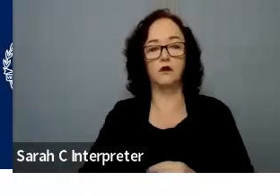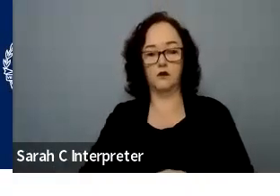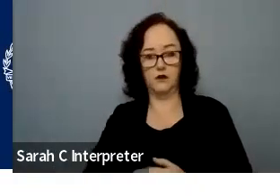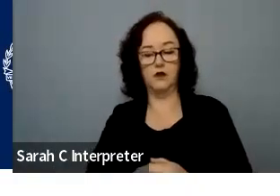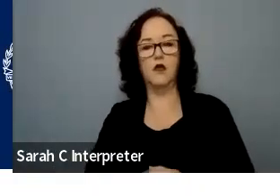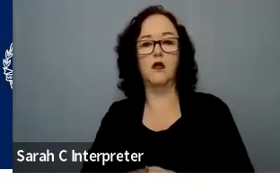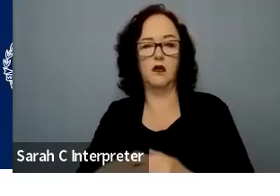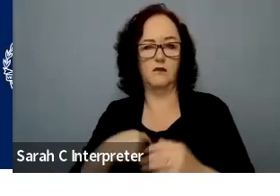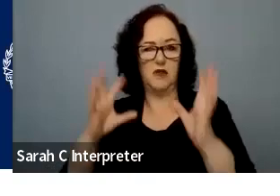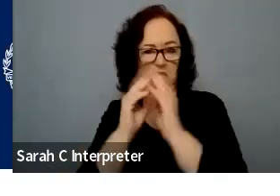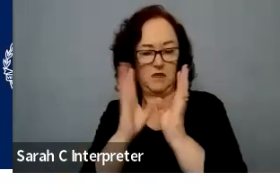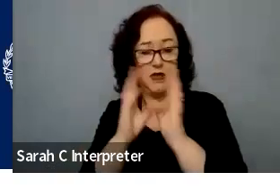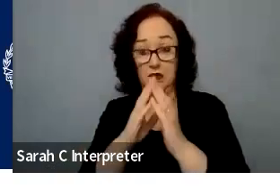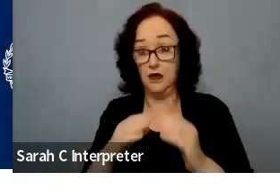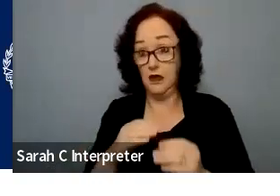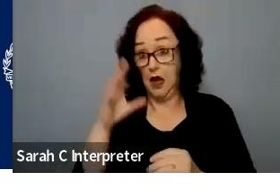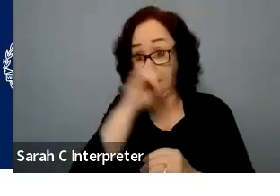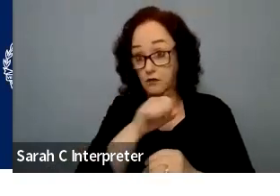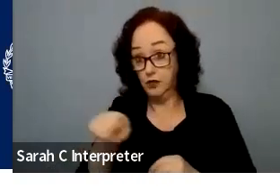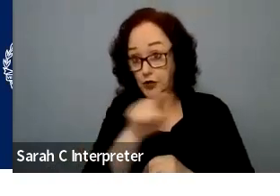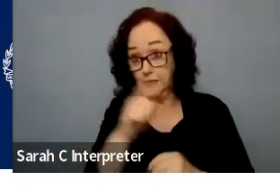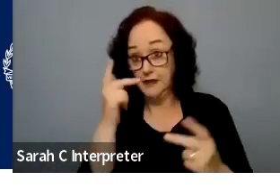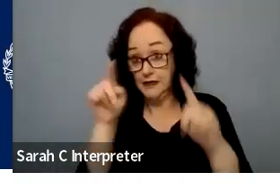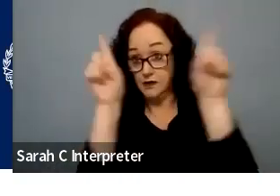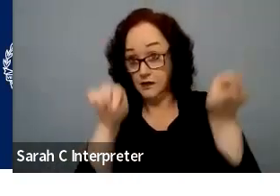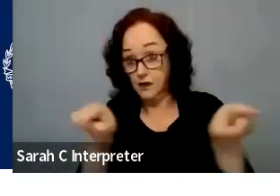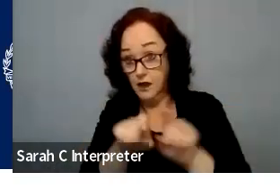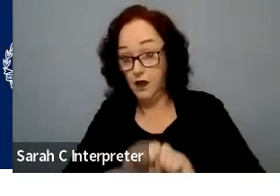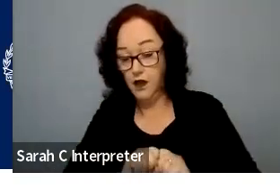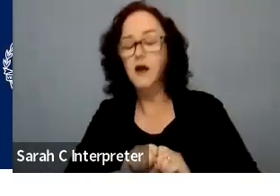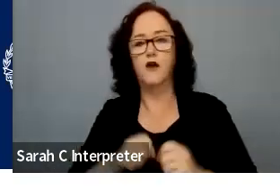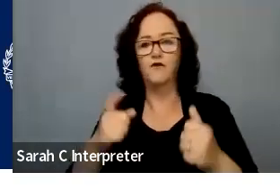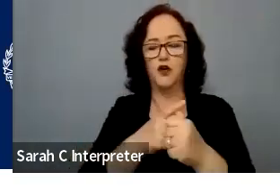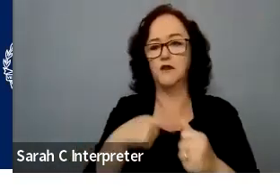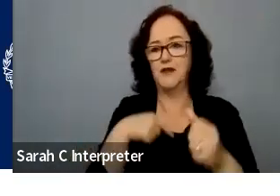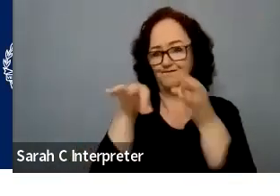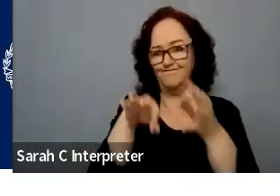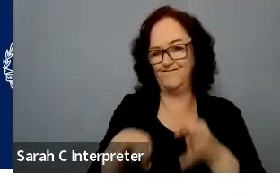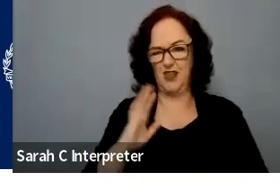What I want to do is to start with a little bit of history and some context one of the things that I